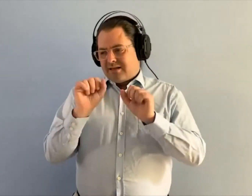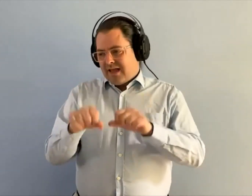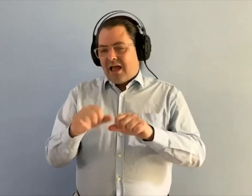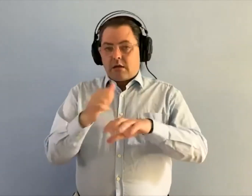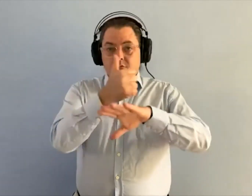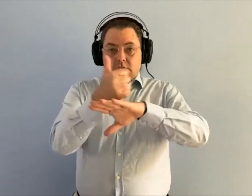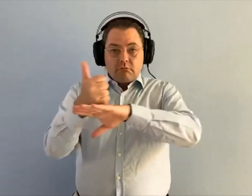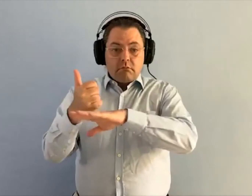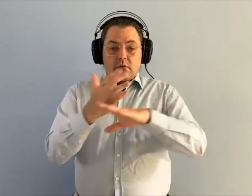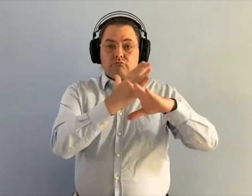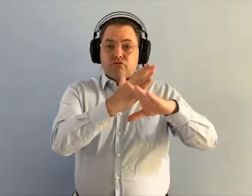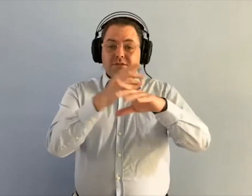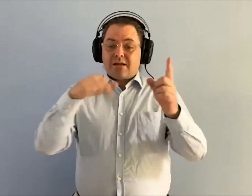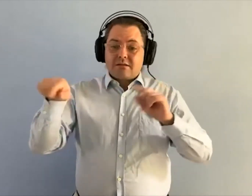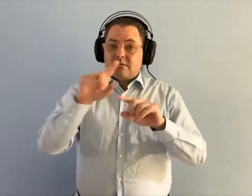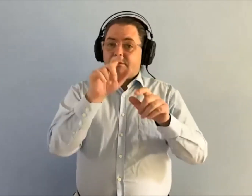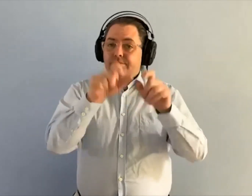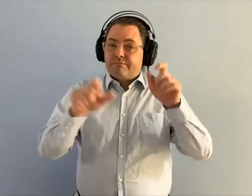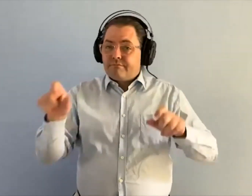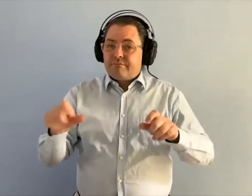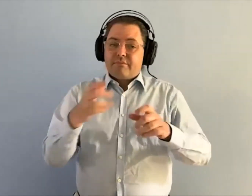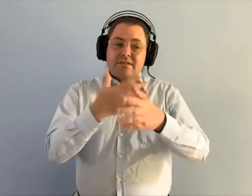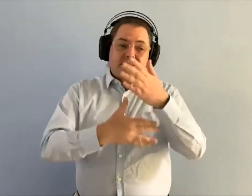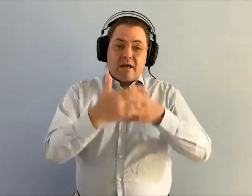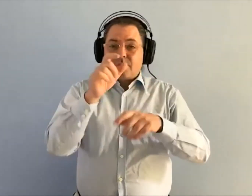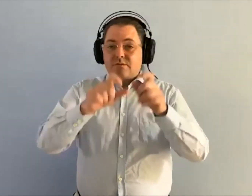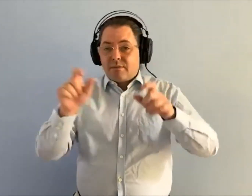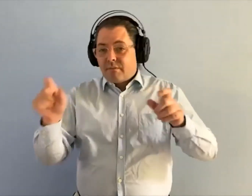we received from the Influencer Pack. We engaged